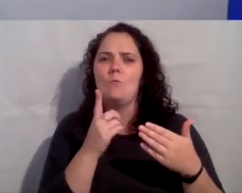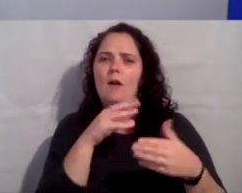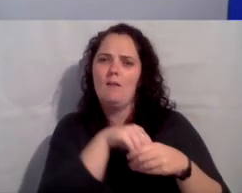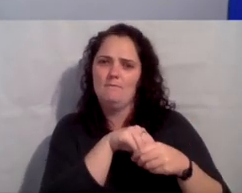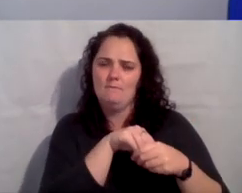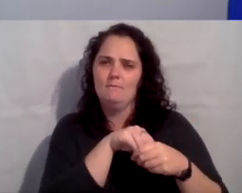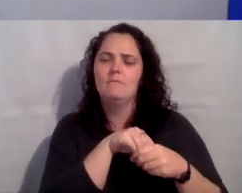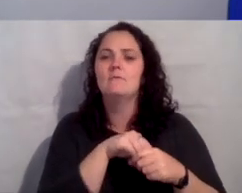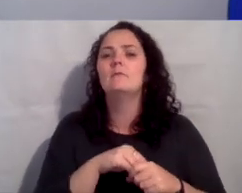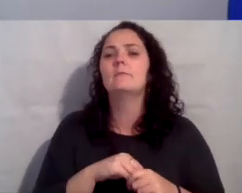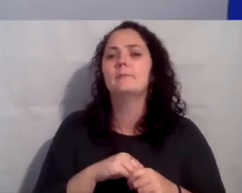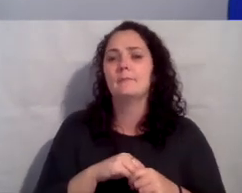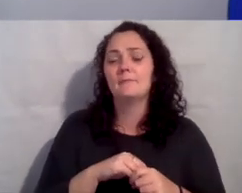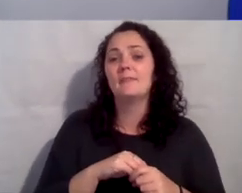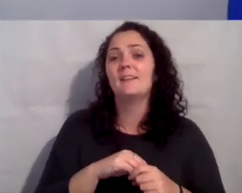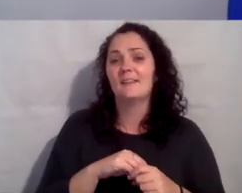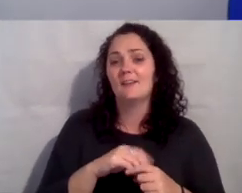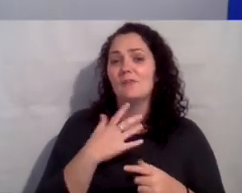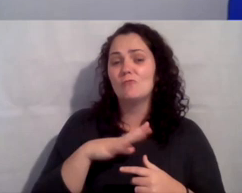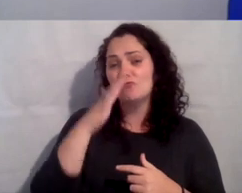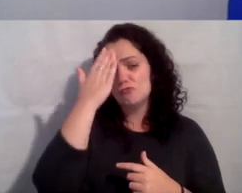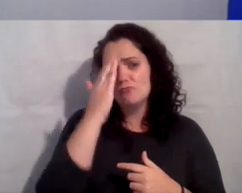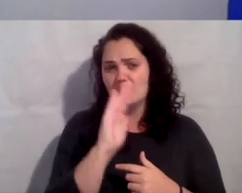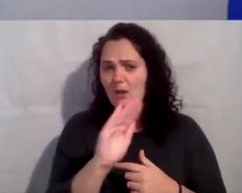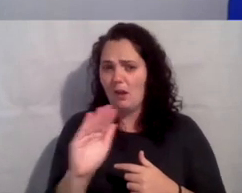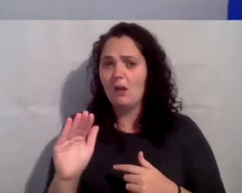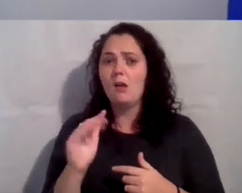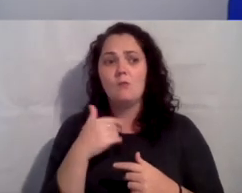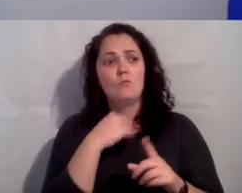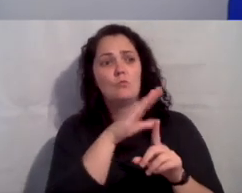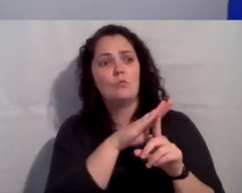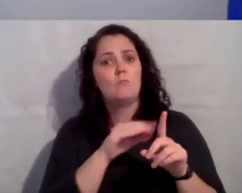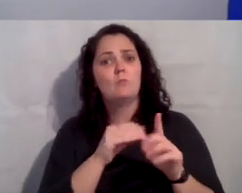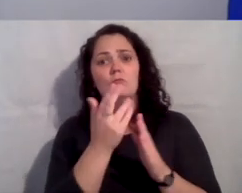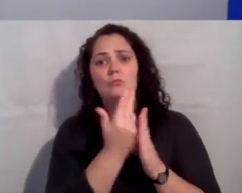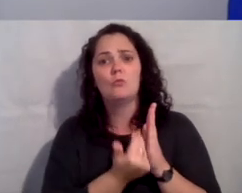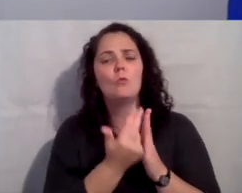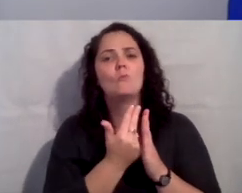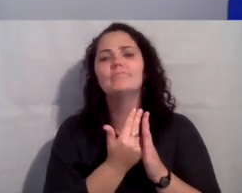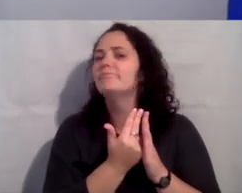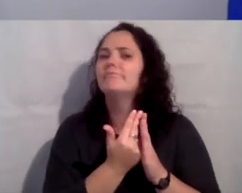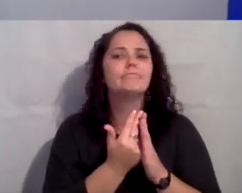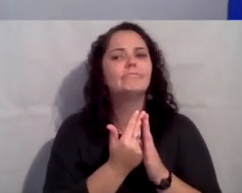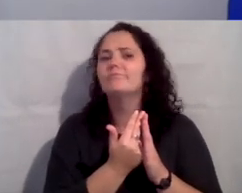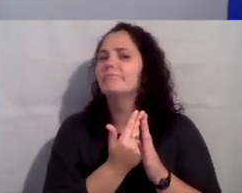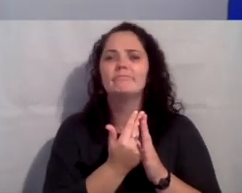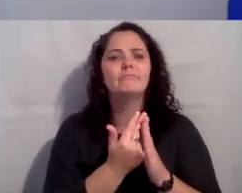can see. Now I’d like to remind everybody that we're not actually going to be drawing from these drawings. If you were in my previous workshop in June, we were